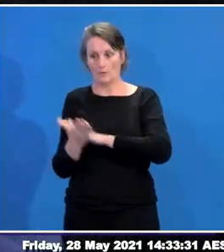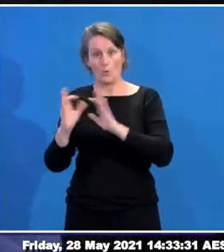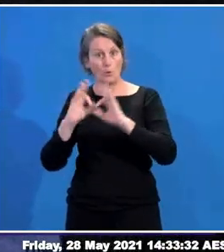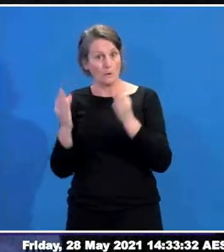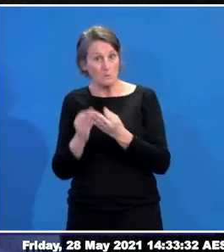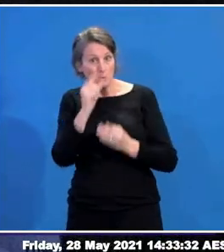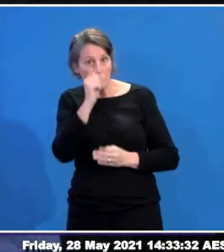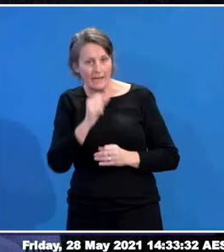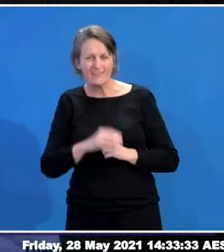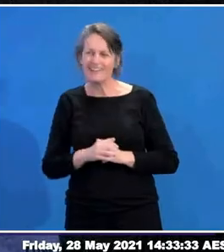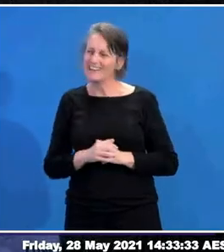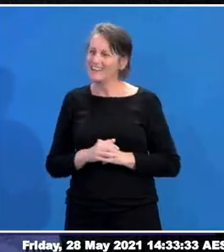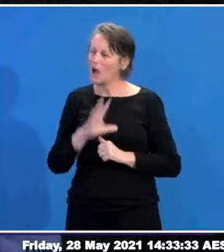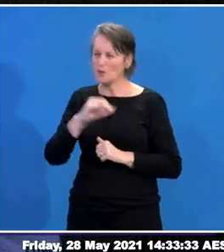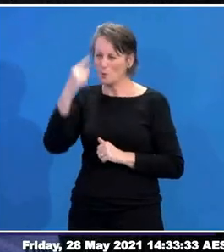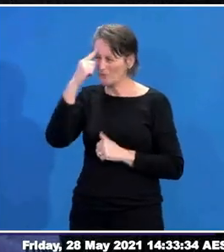Well, I wouldn't encourage that, but I don't think